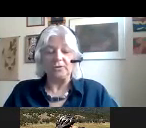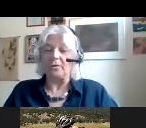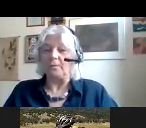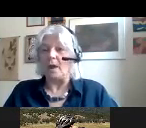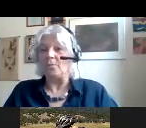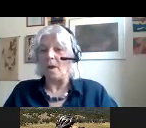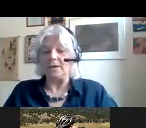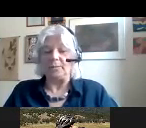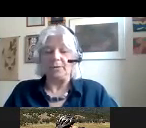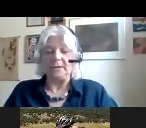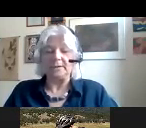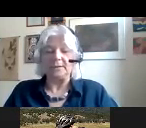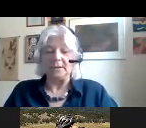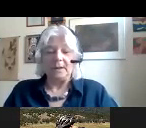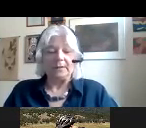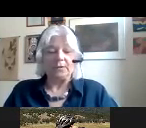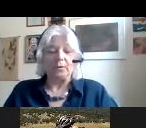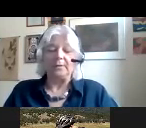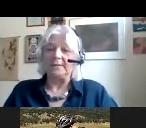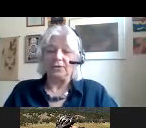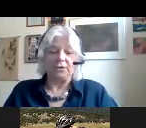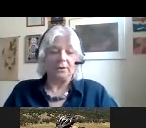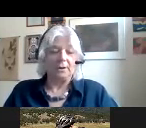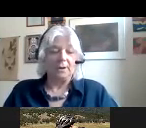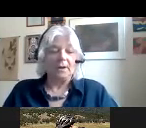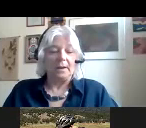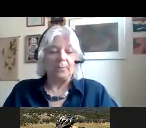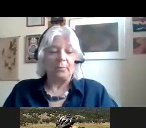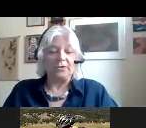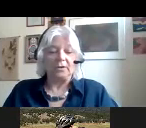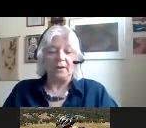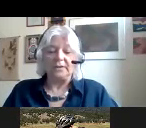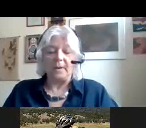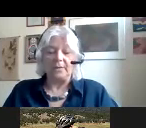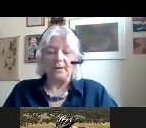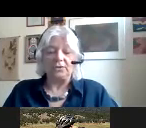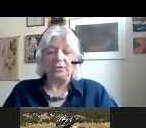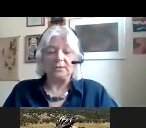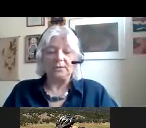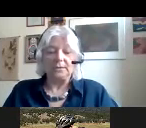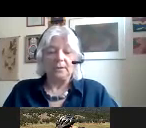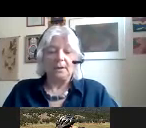from non-white communities and the criminalization and oppression of these populations.